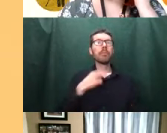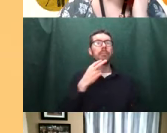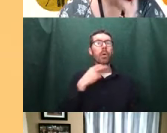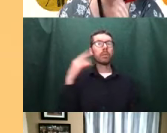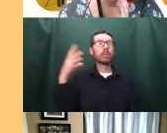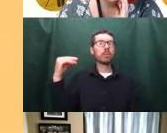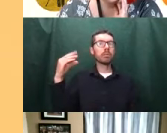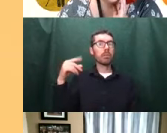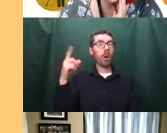Sabine: Yeah.